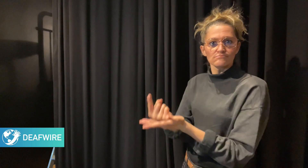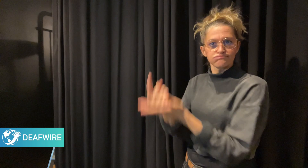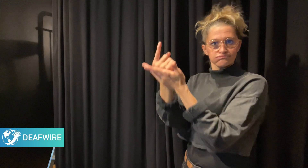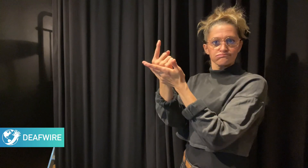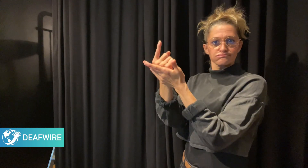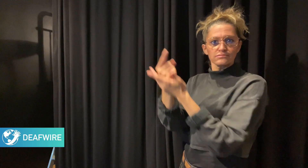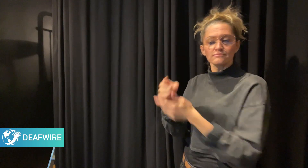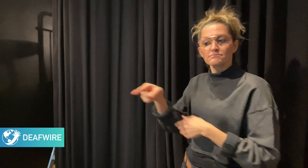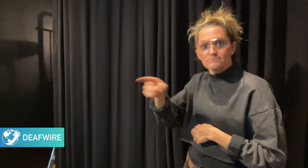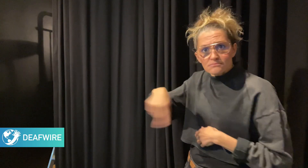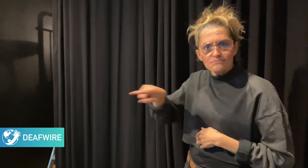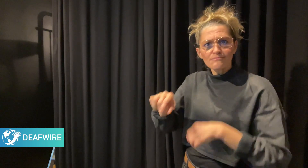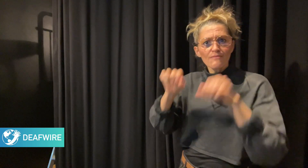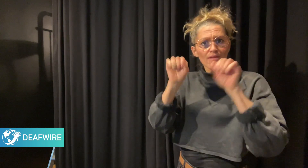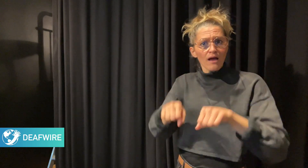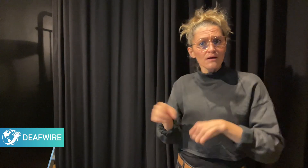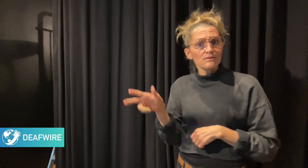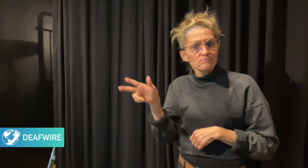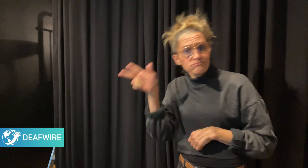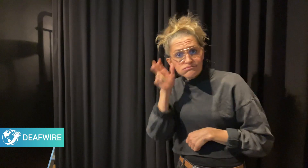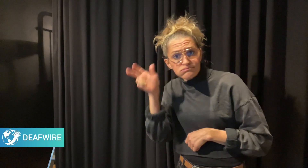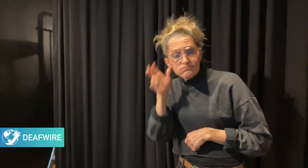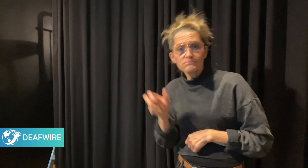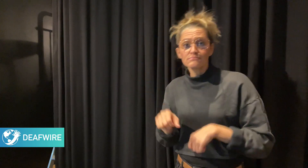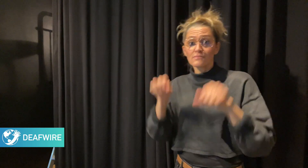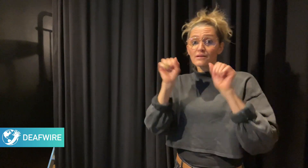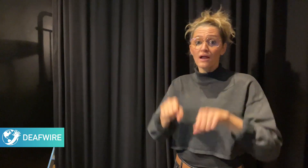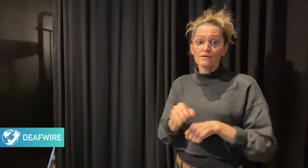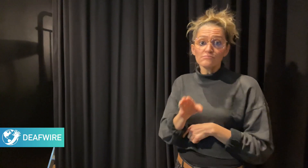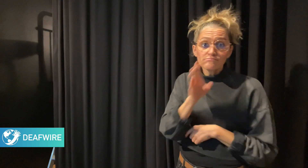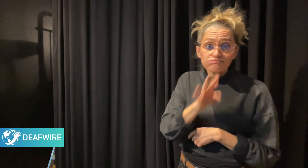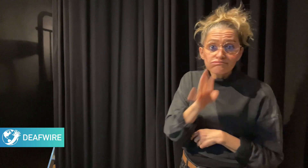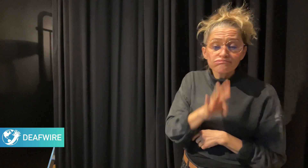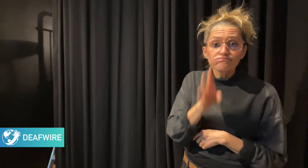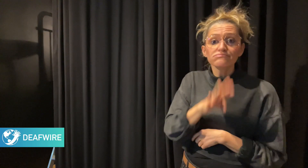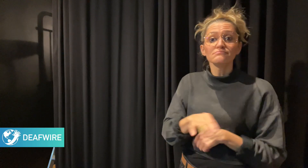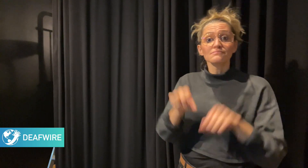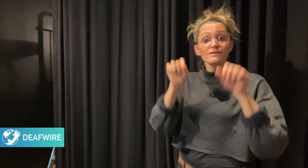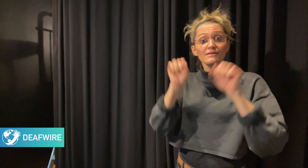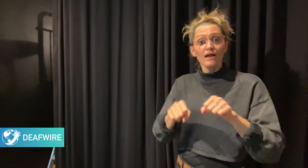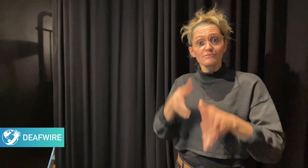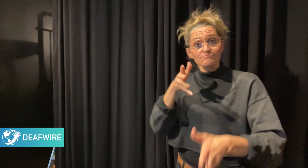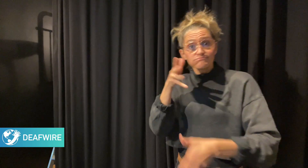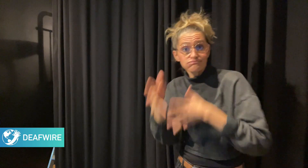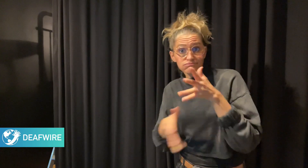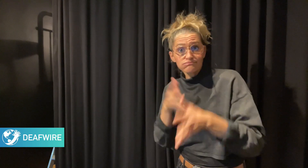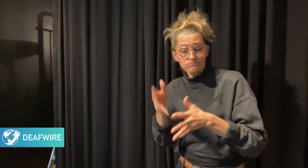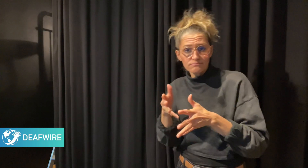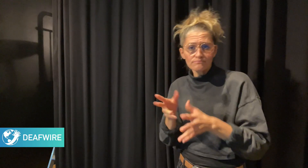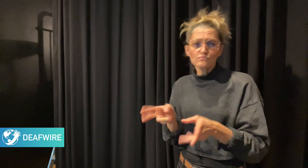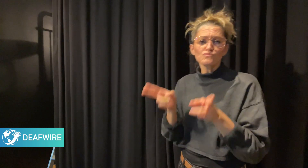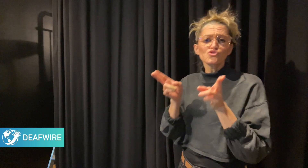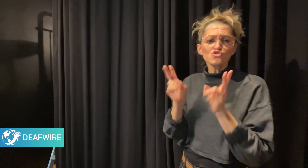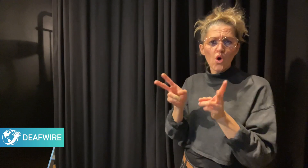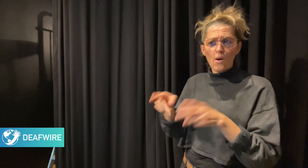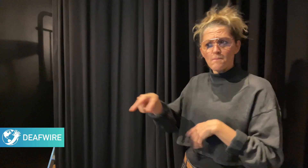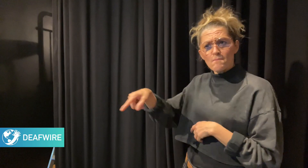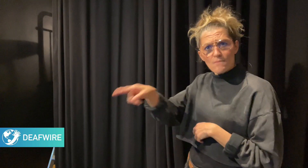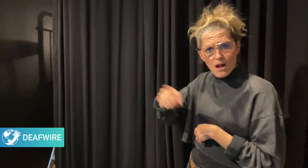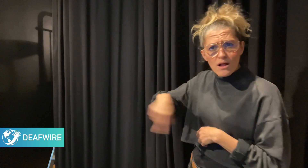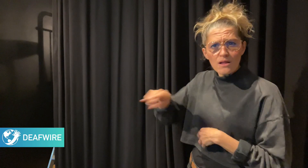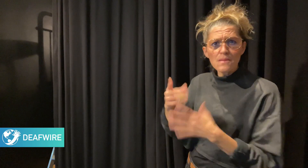they are able to hear, speak, and sign! Naturally,